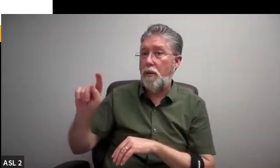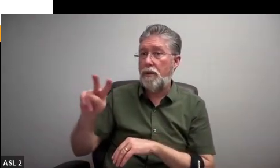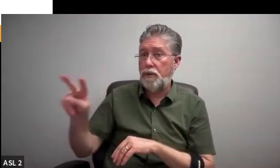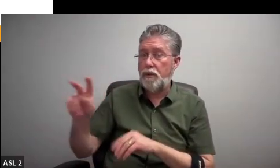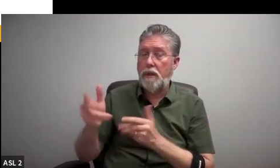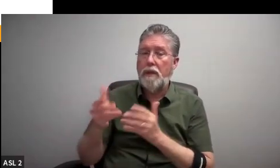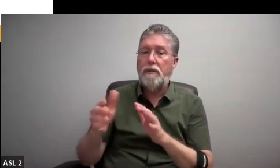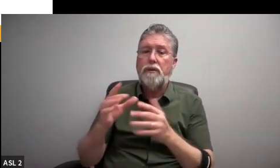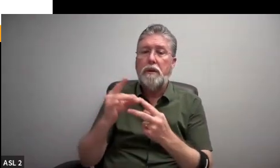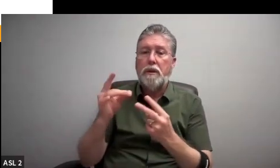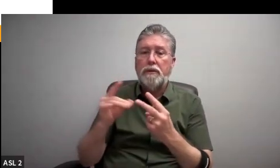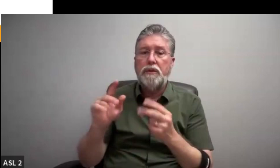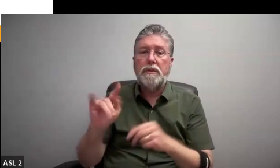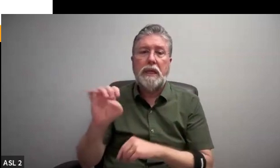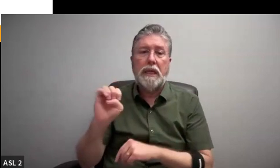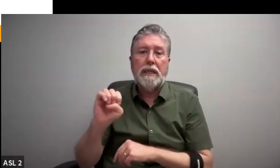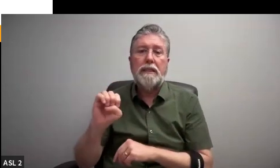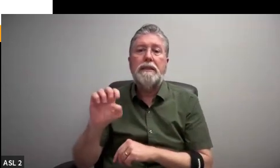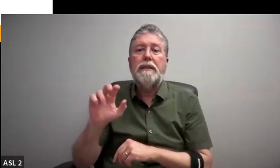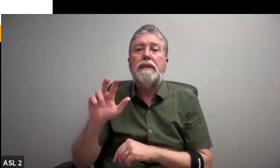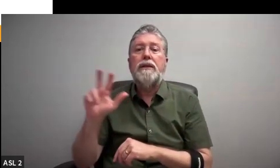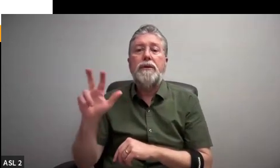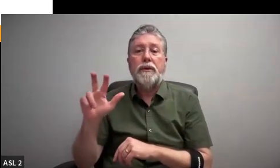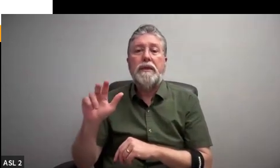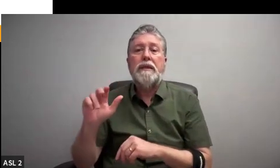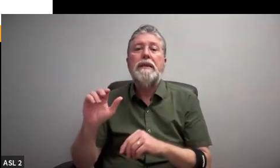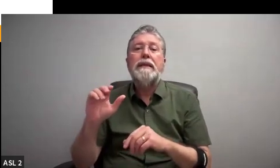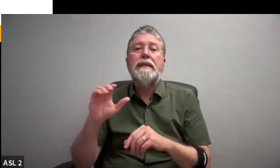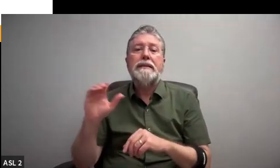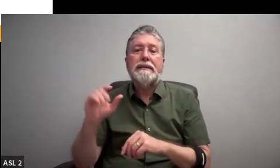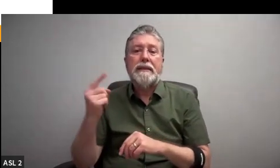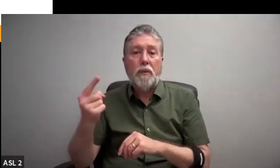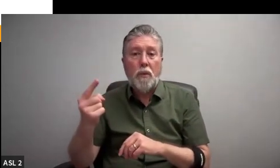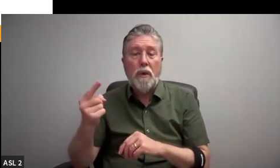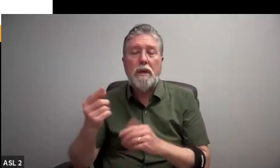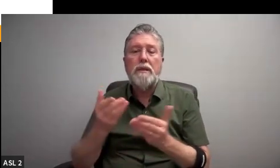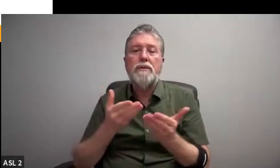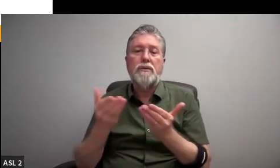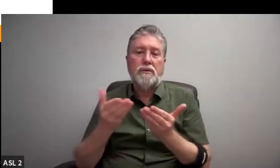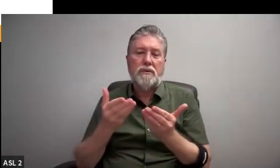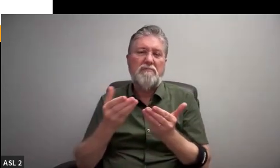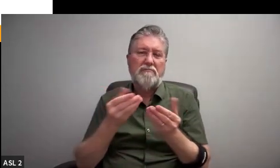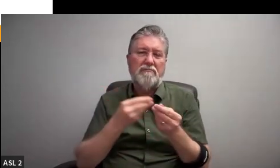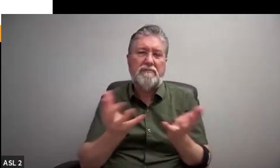Title III C-1 funds for shelf-stable, pick-up, carry-out, drive-thru, or similar meals,